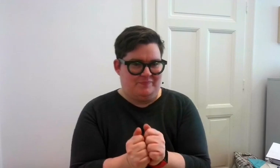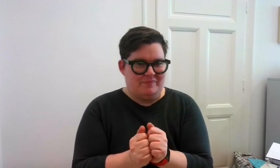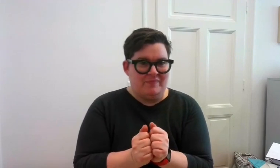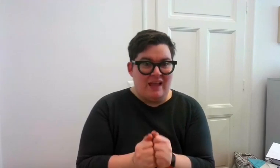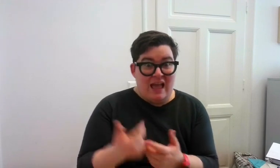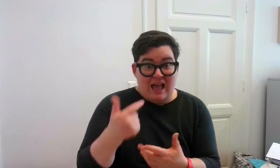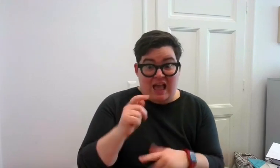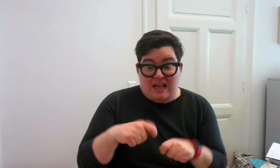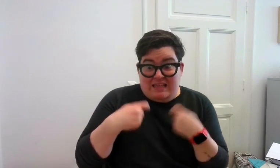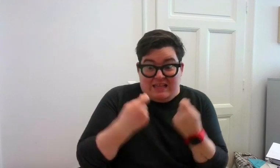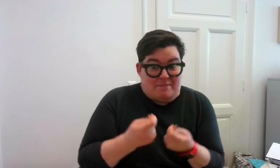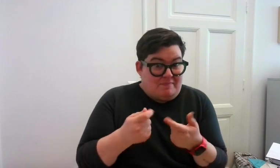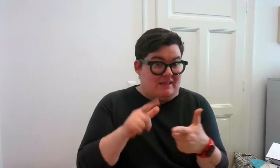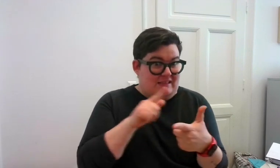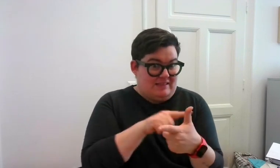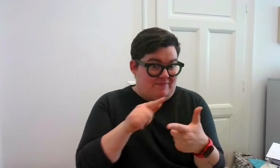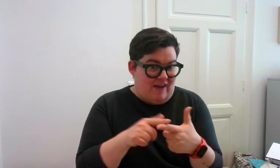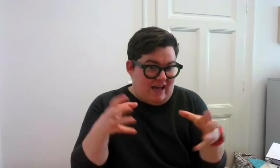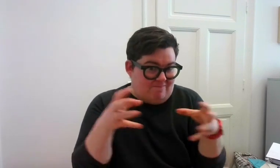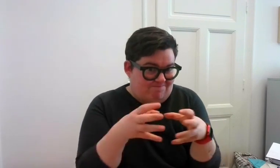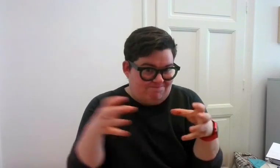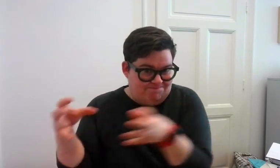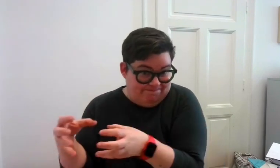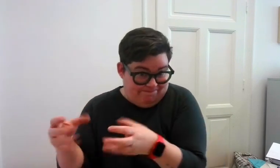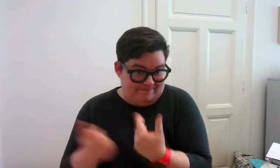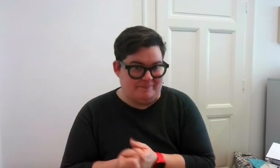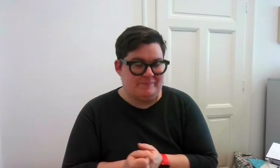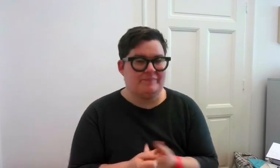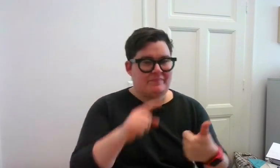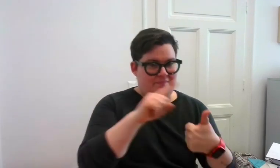They mainly come from two groups: